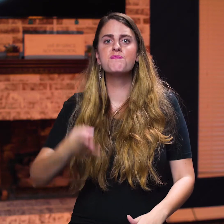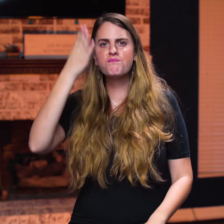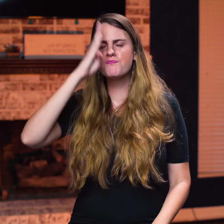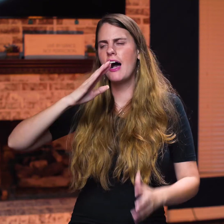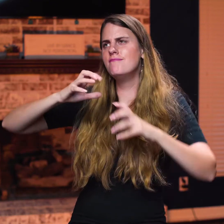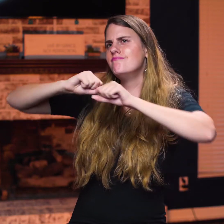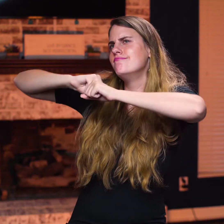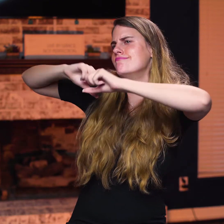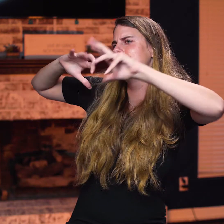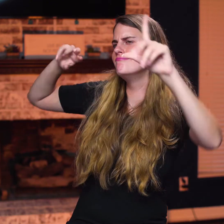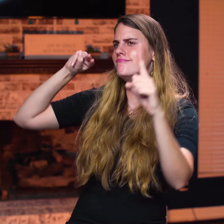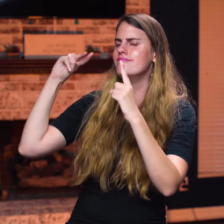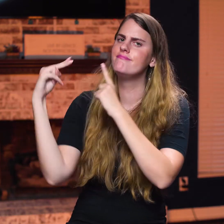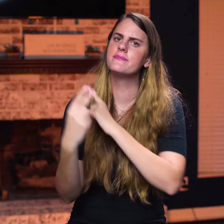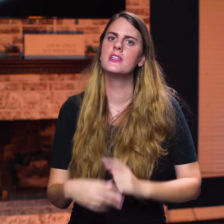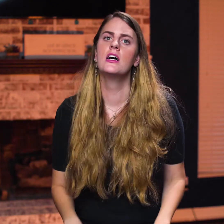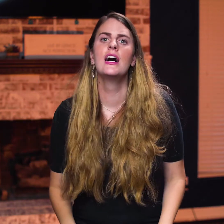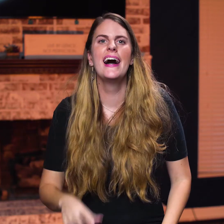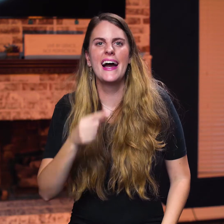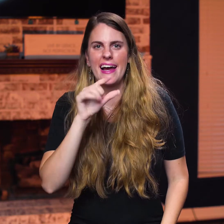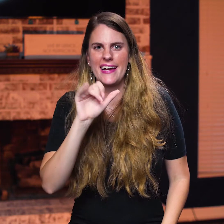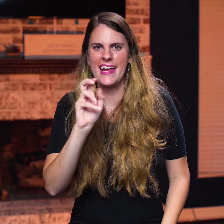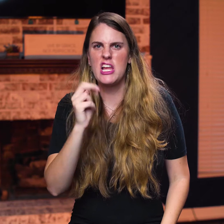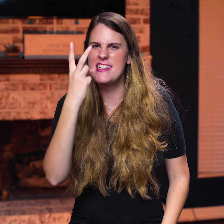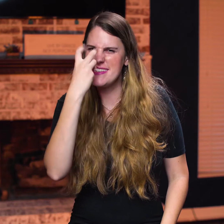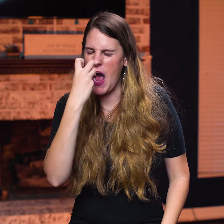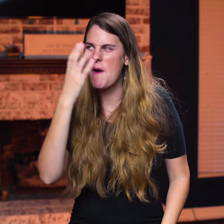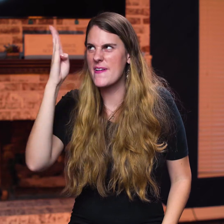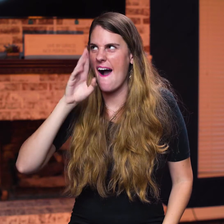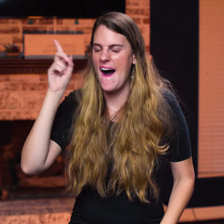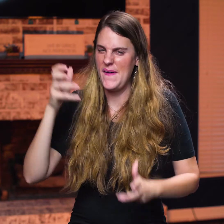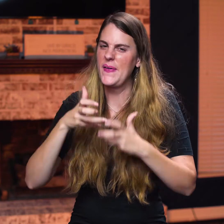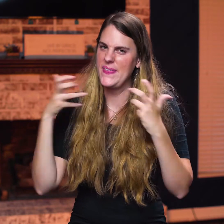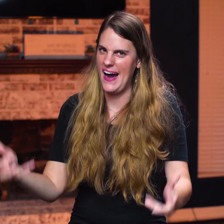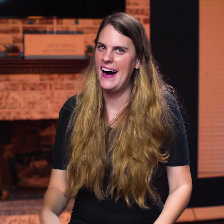The God Shot: Gideon doubts God a lot,